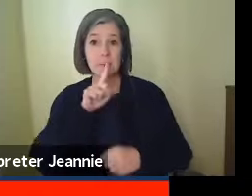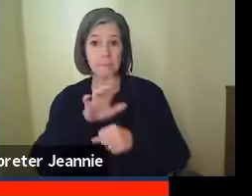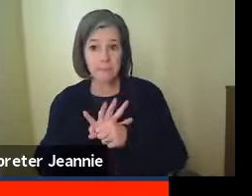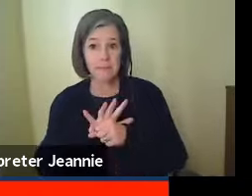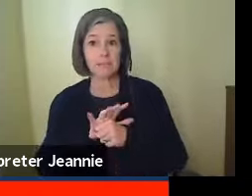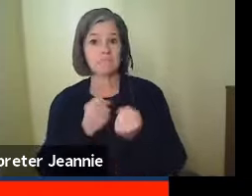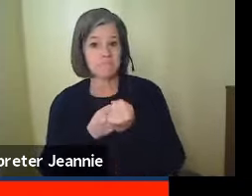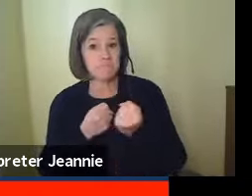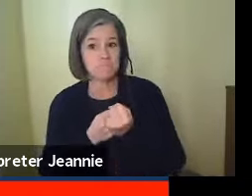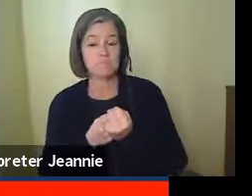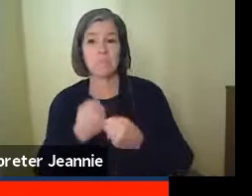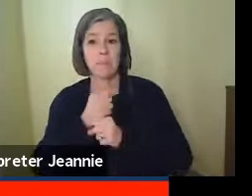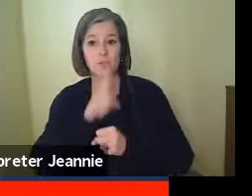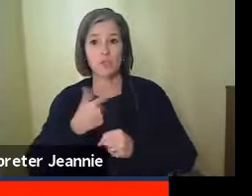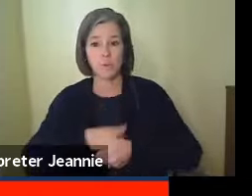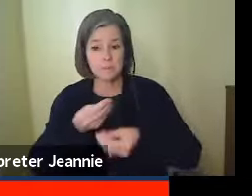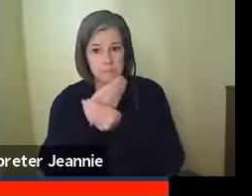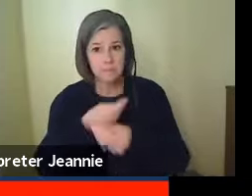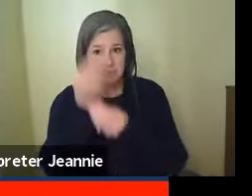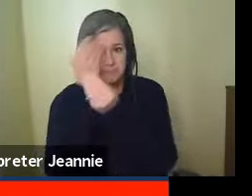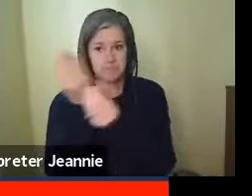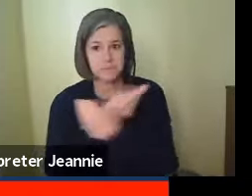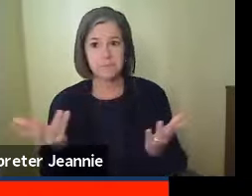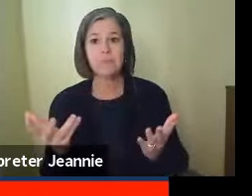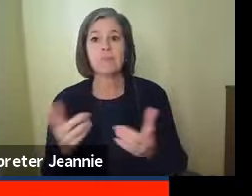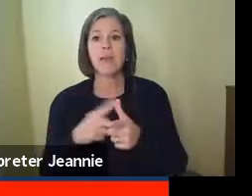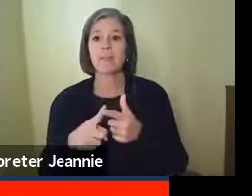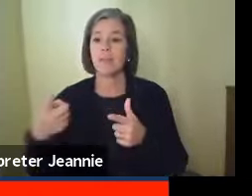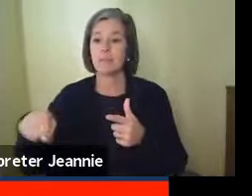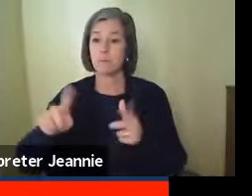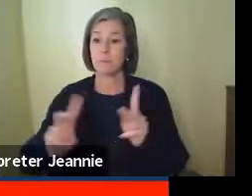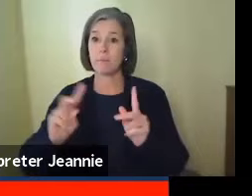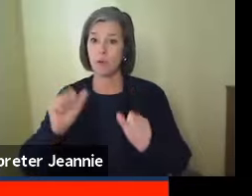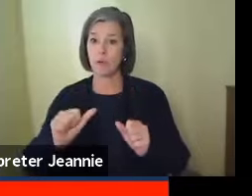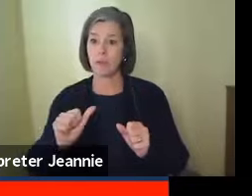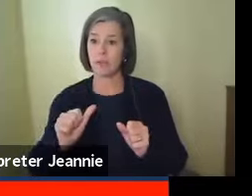to make sure we get this information out so people can make a very good informed decision about